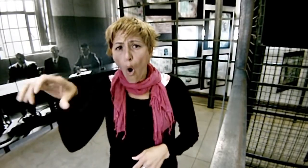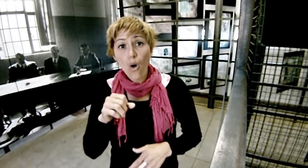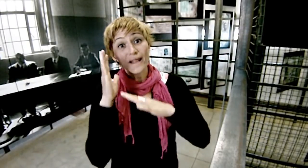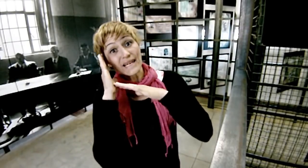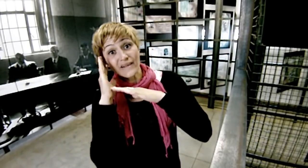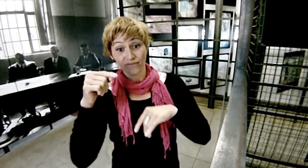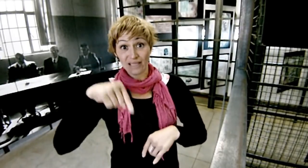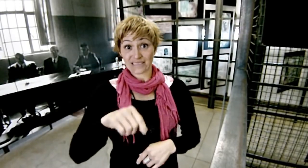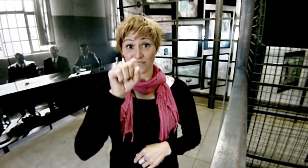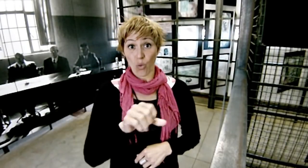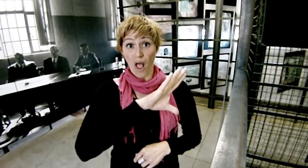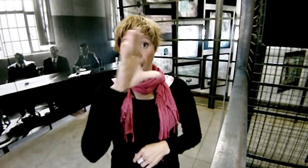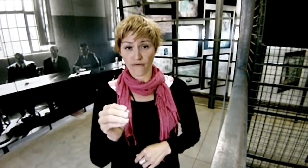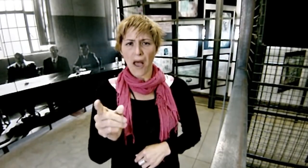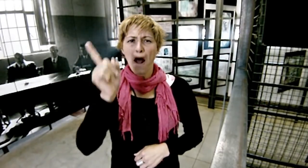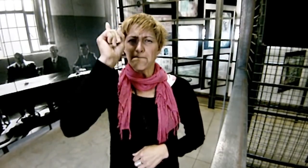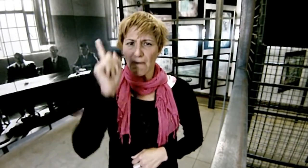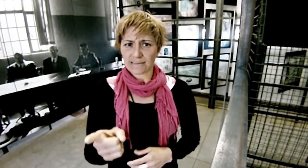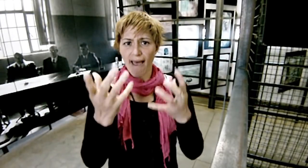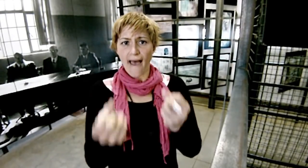Residents of South Africa living in South Africa